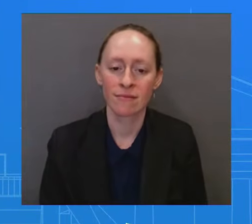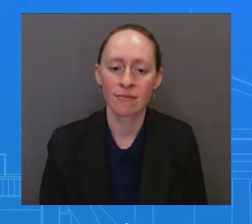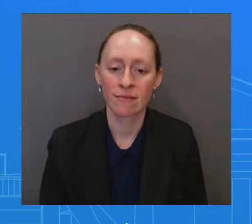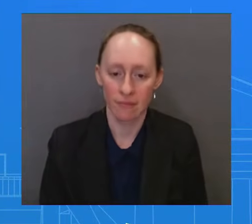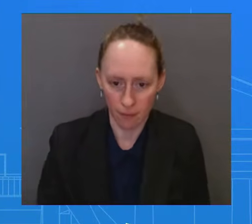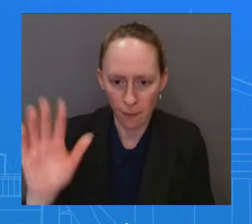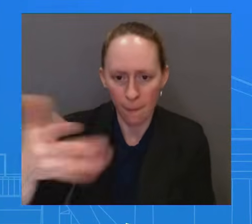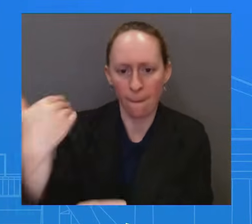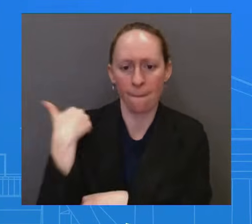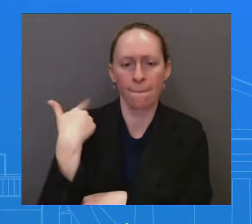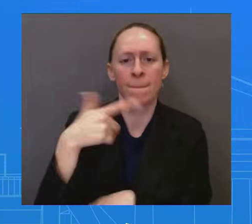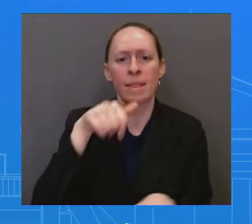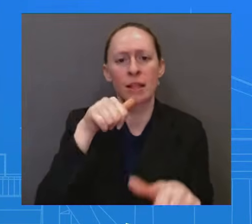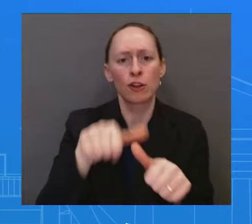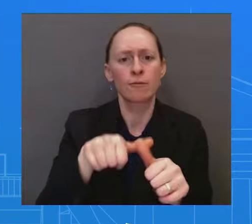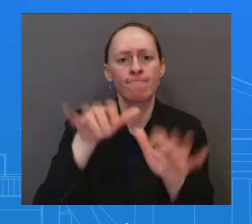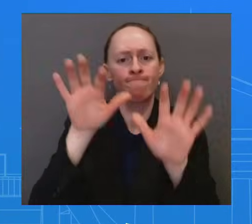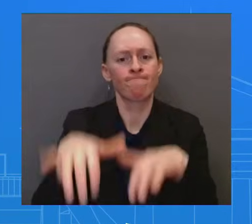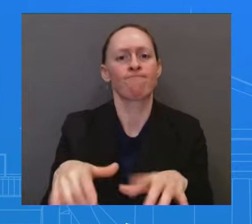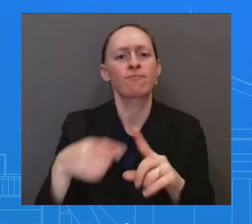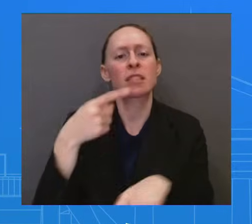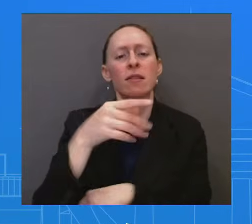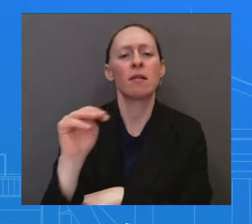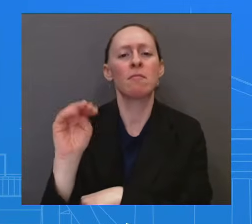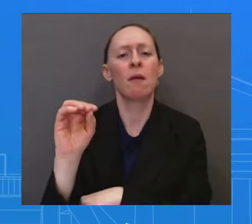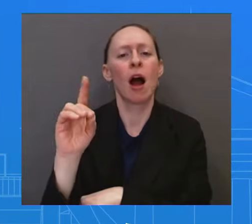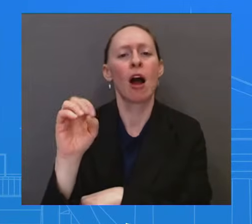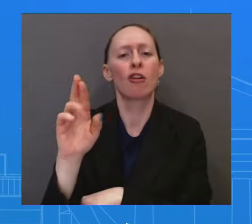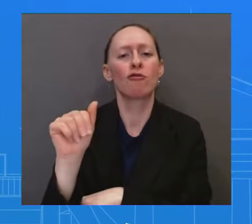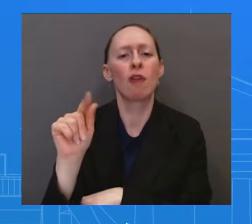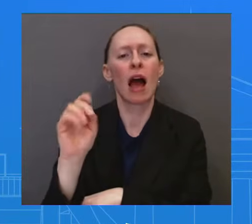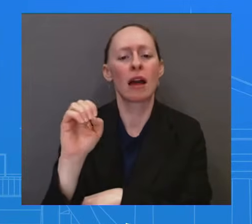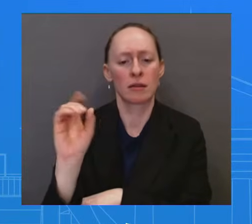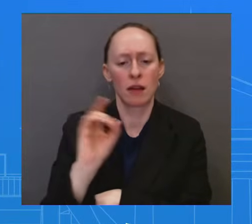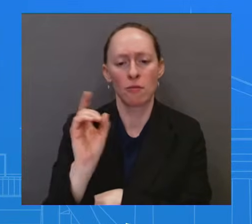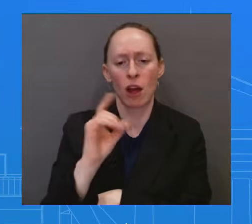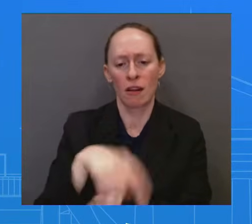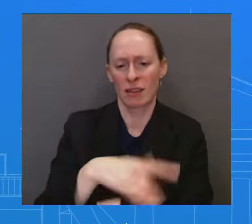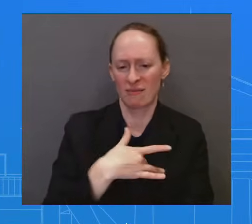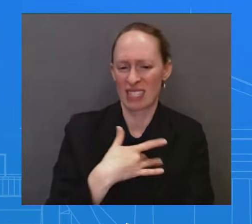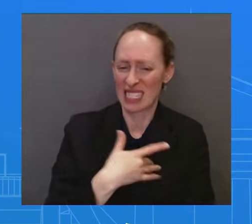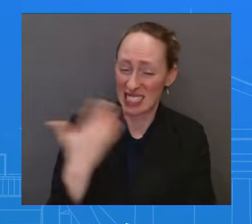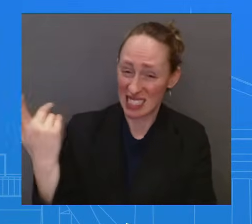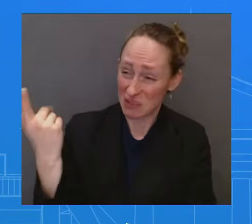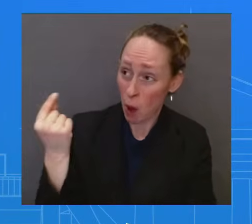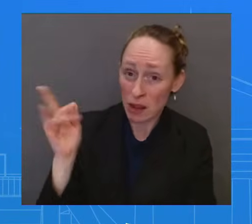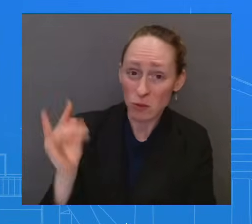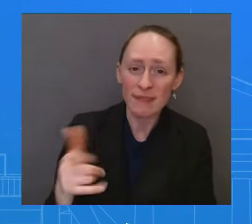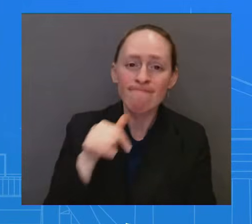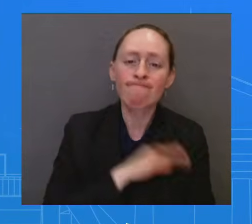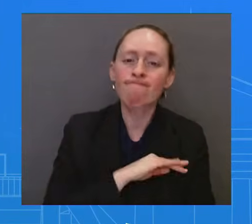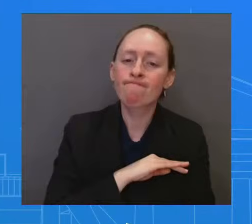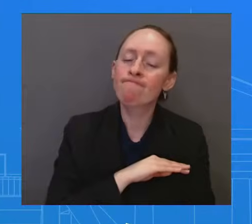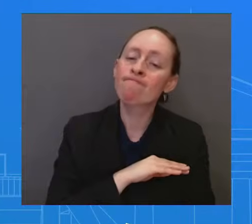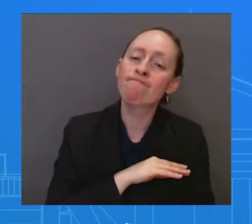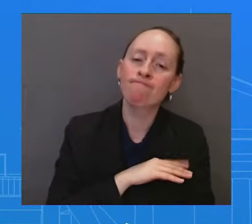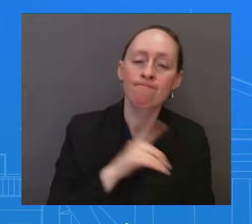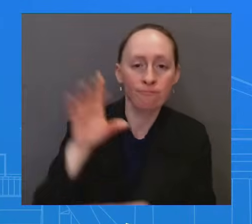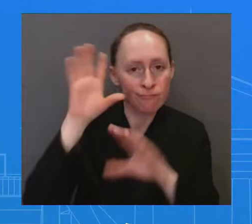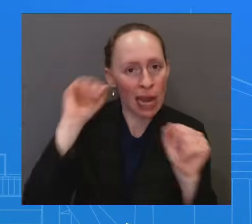that he should be using even more levers of power to try to change how military -- how -- how the Israeli military is prosecuting this war.